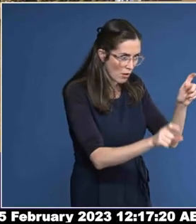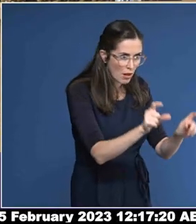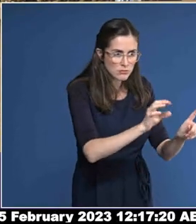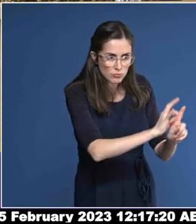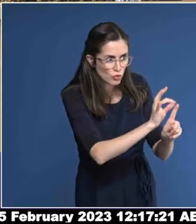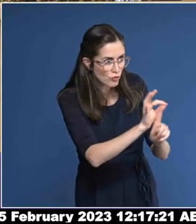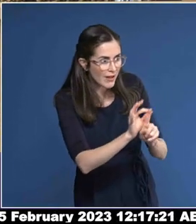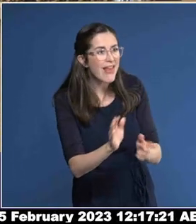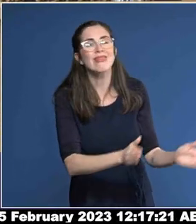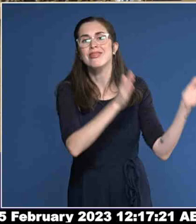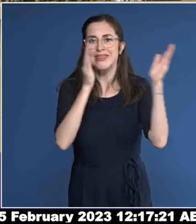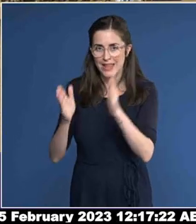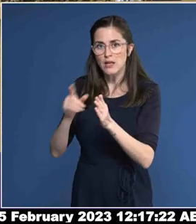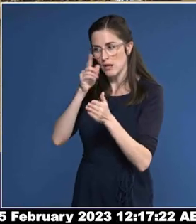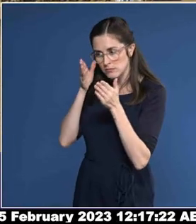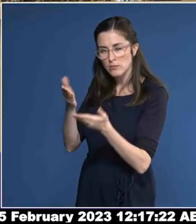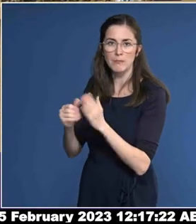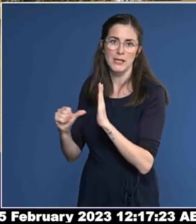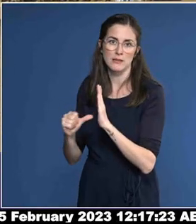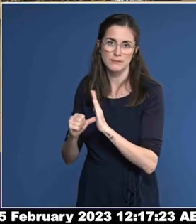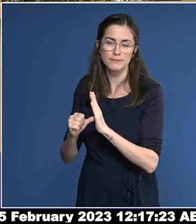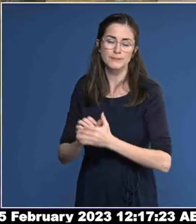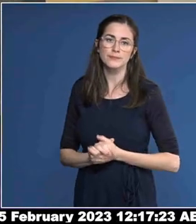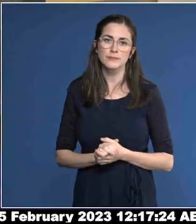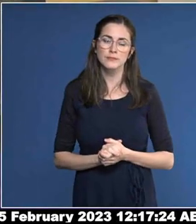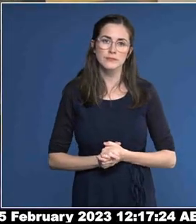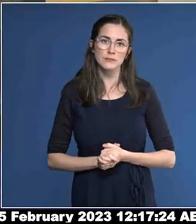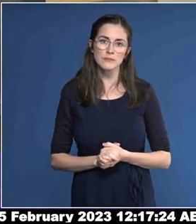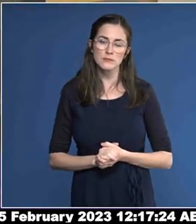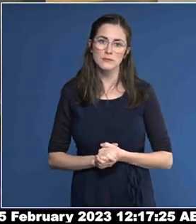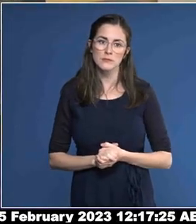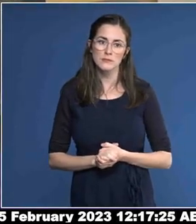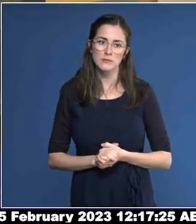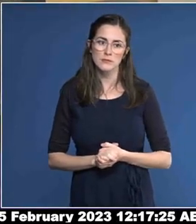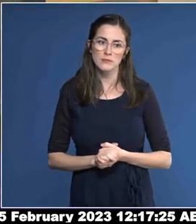The next finding - and just bear with me because this is all relevant to what we need